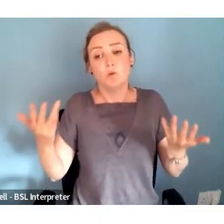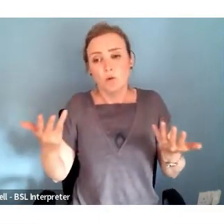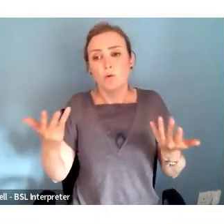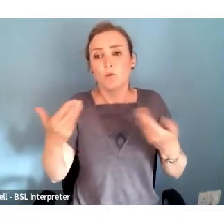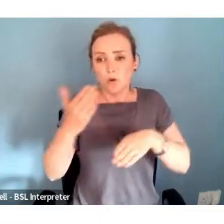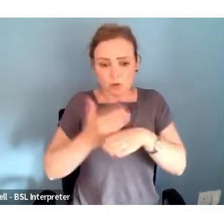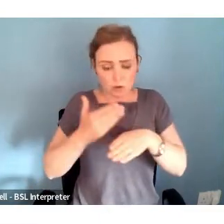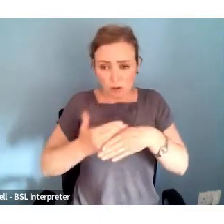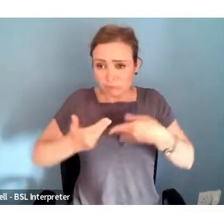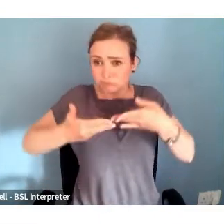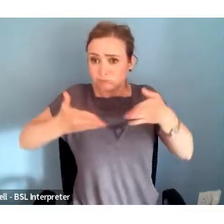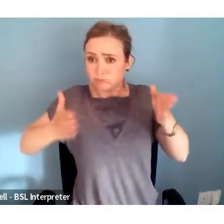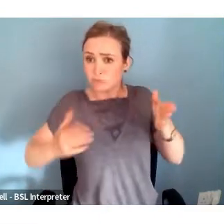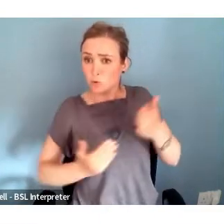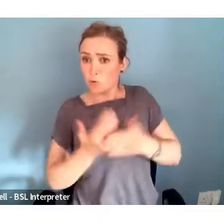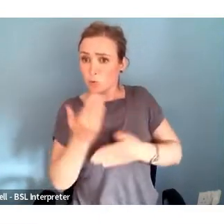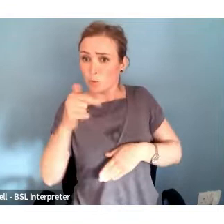the thought should be could it be done from